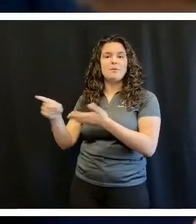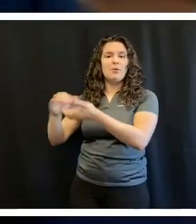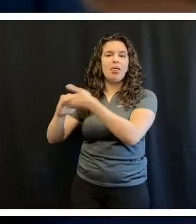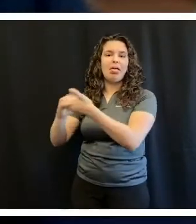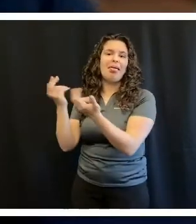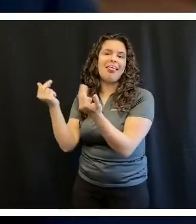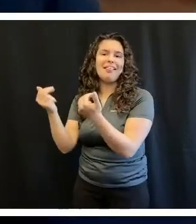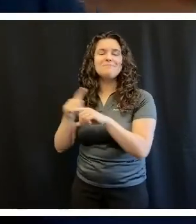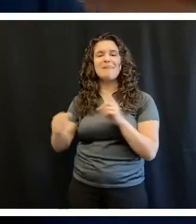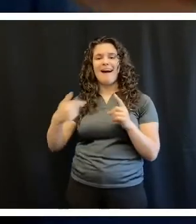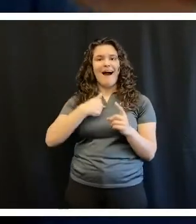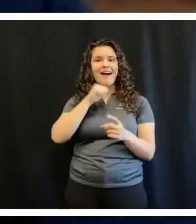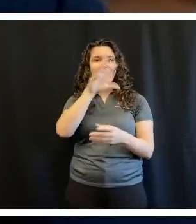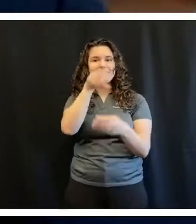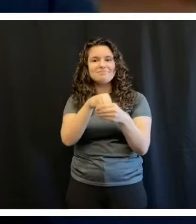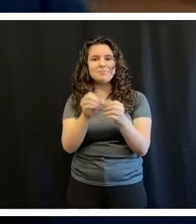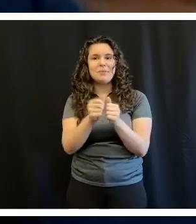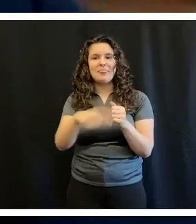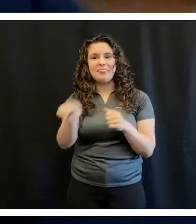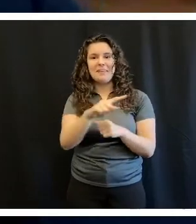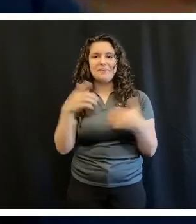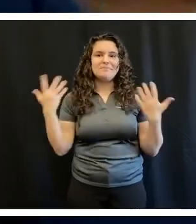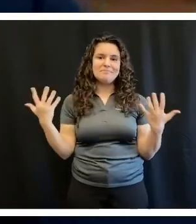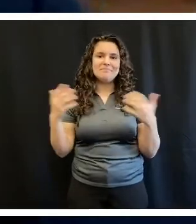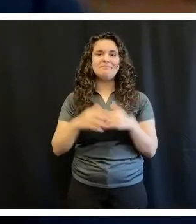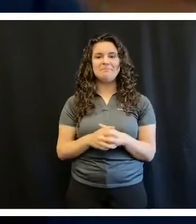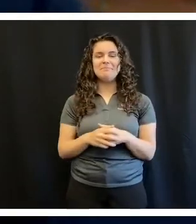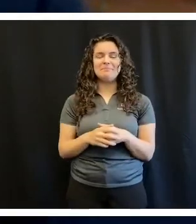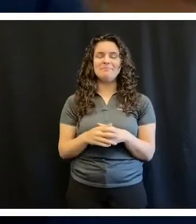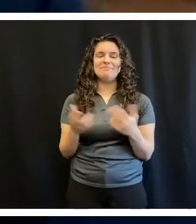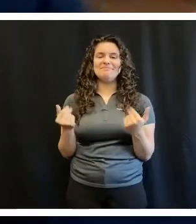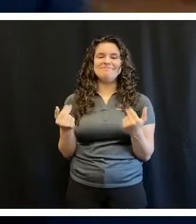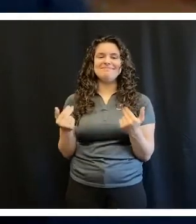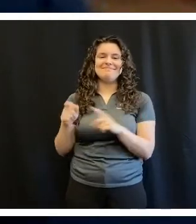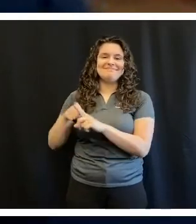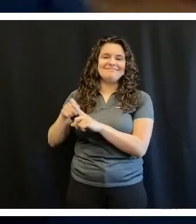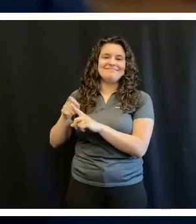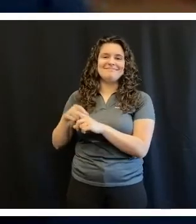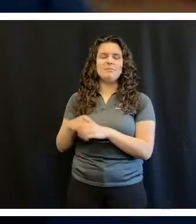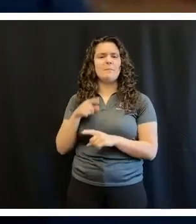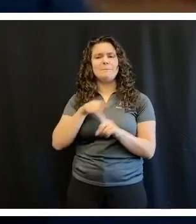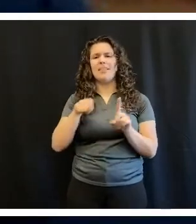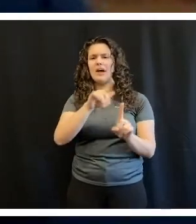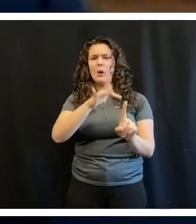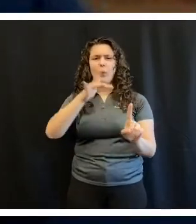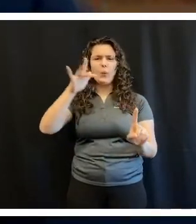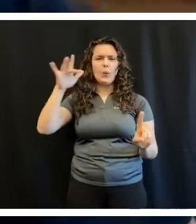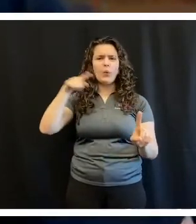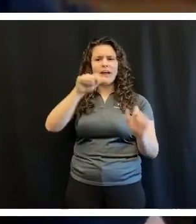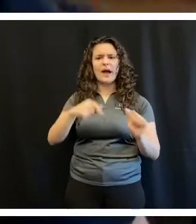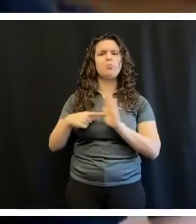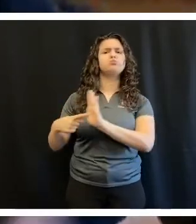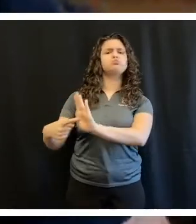of people, so there's superstars who get to do super good stuff in the community.